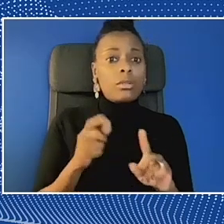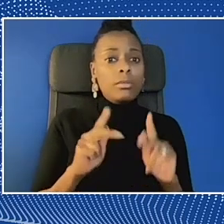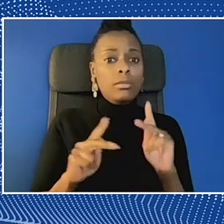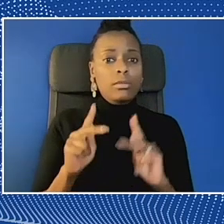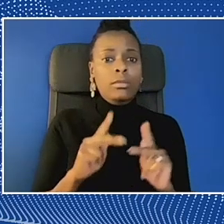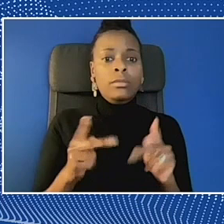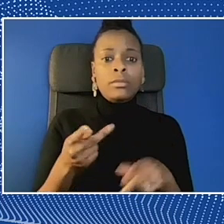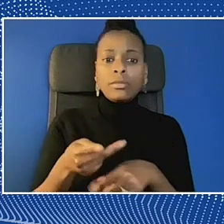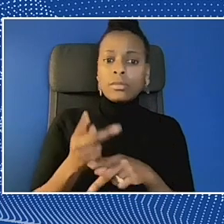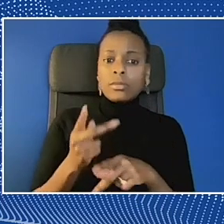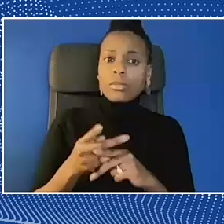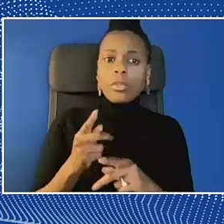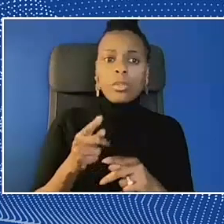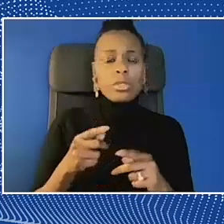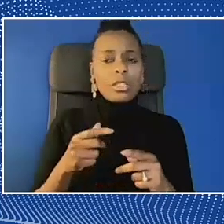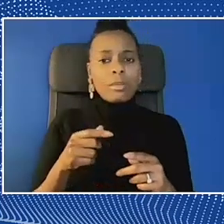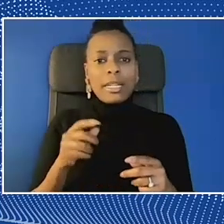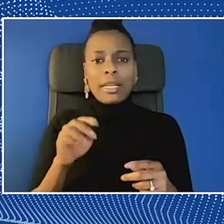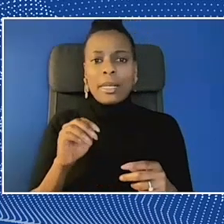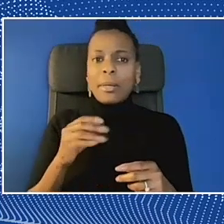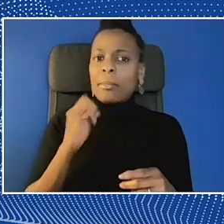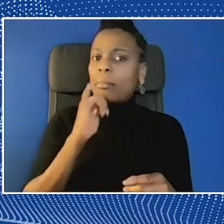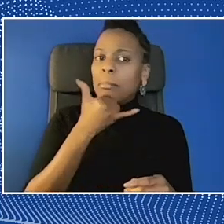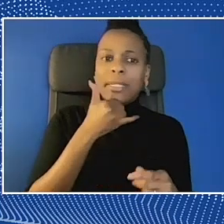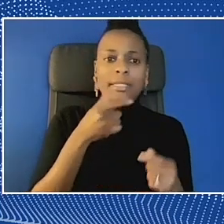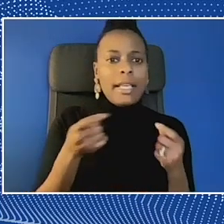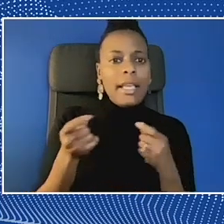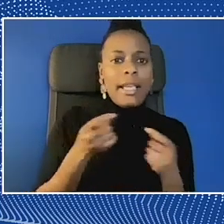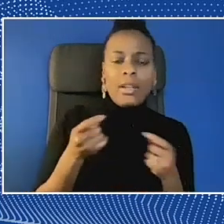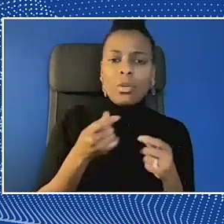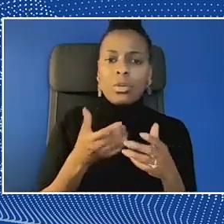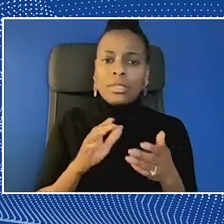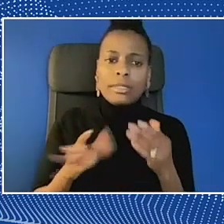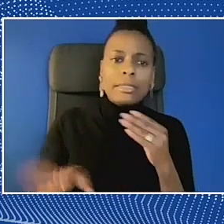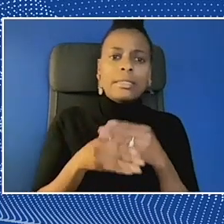mishandled and compounded in ways that make them impossible to climb out from